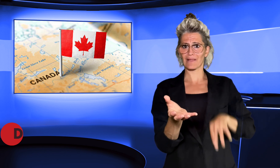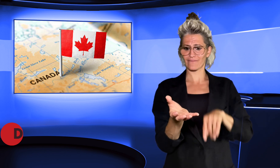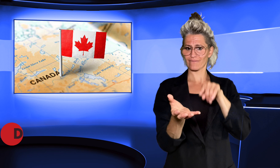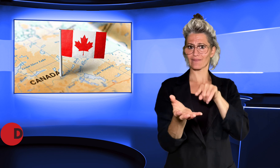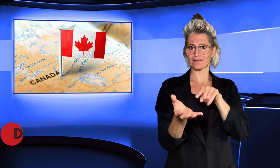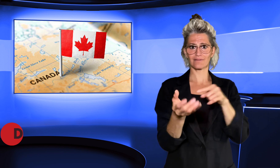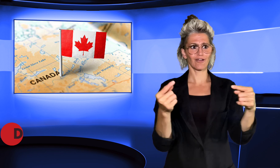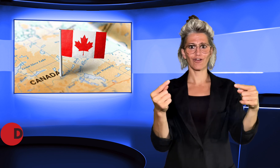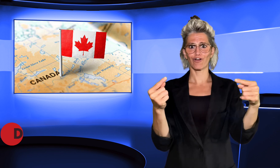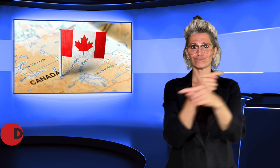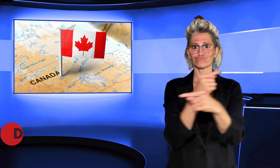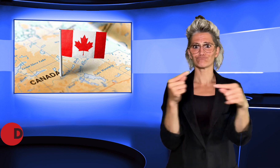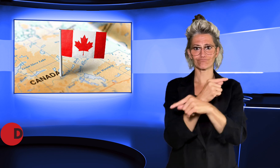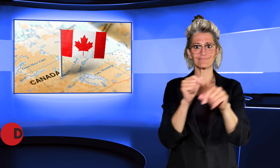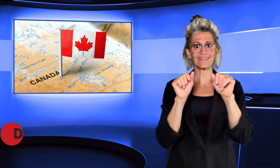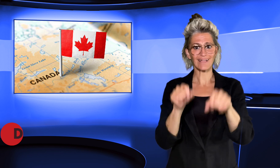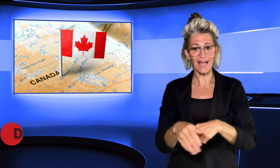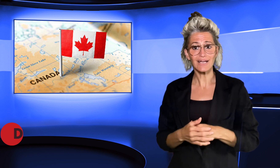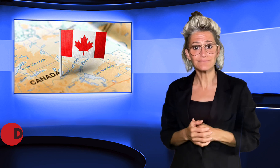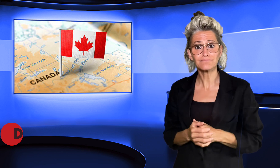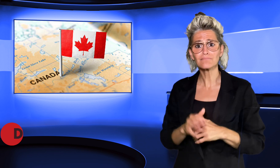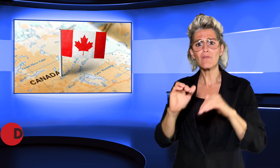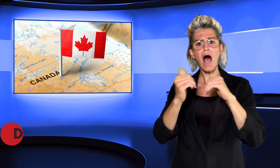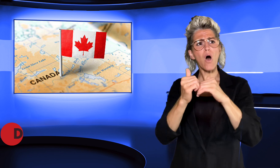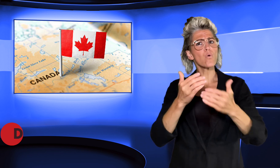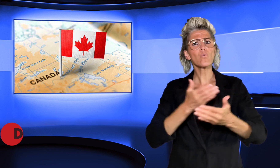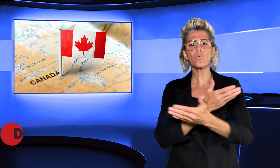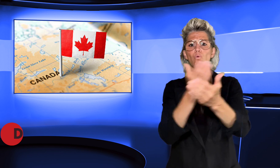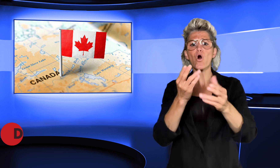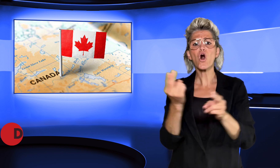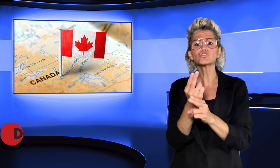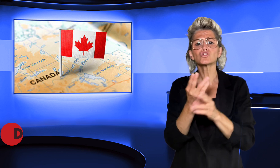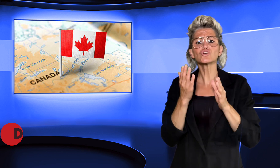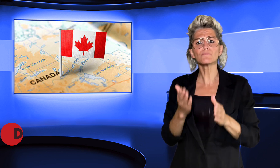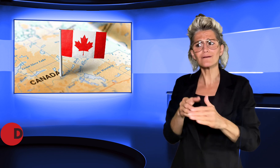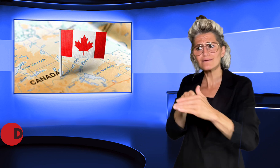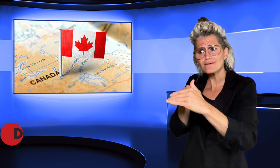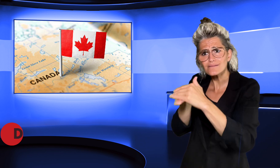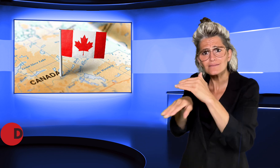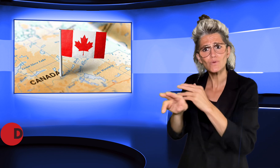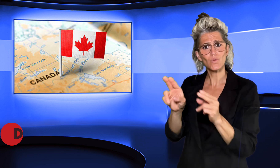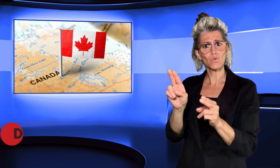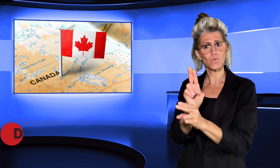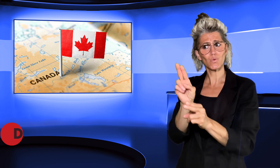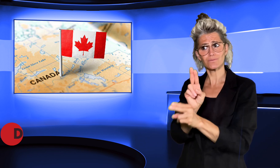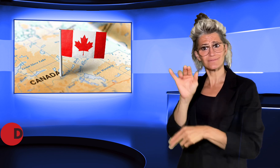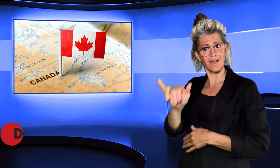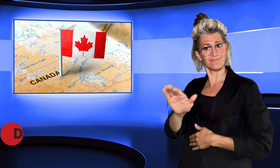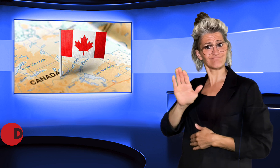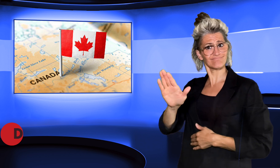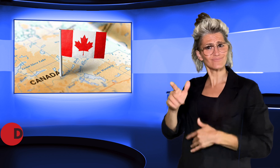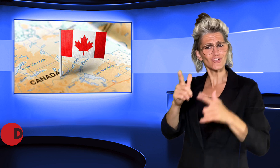from the same goods and services, in the same place and in a similar